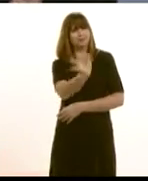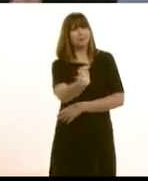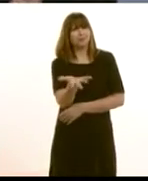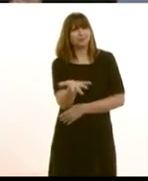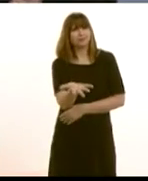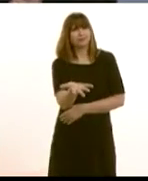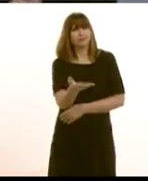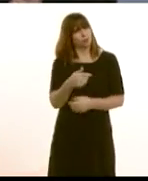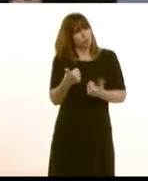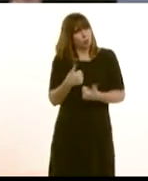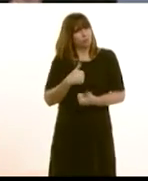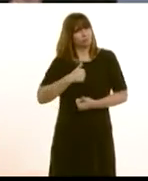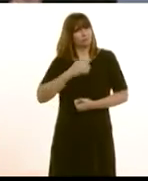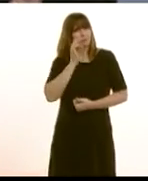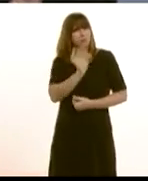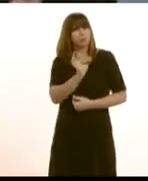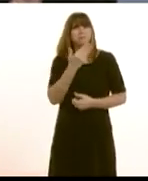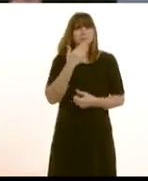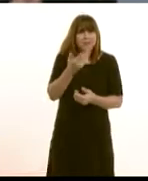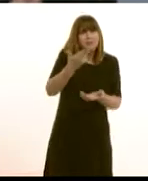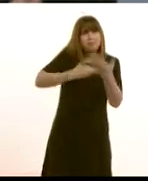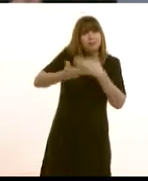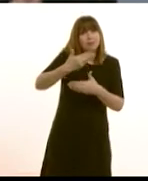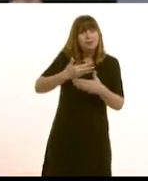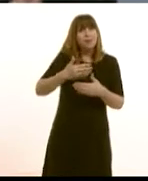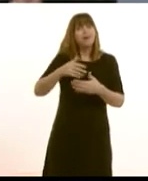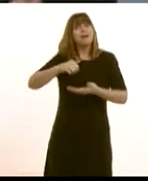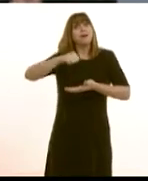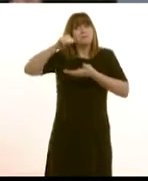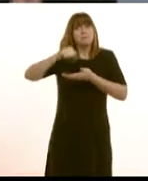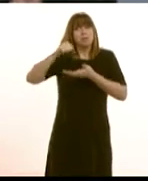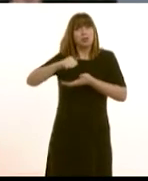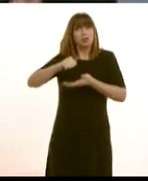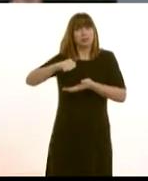or your Government was able to confirm whether it was part of the overall budget deal. Your